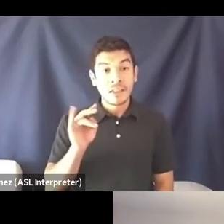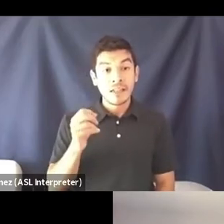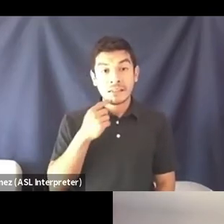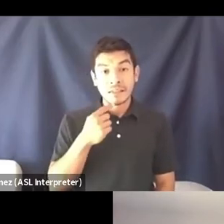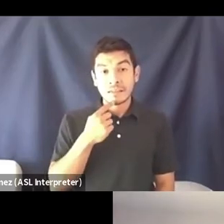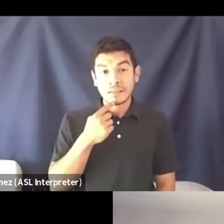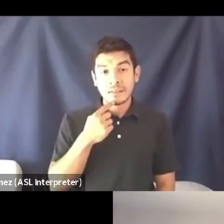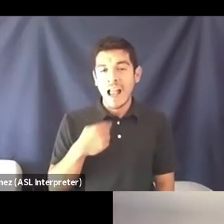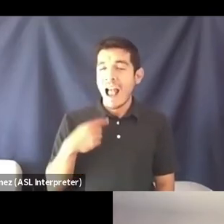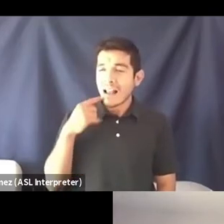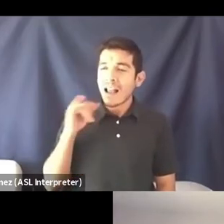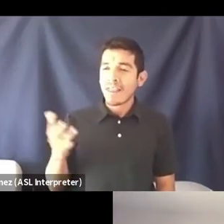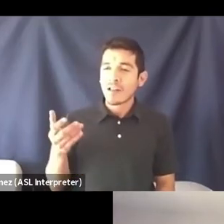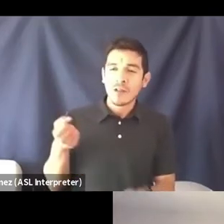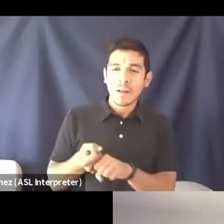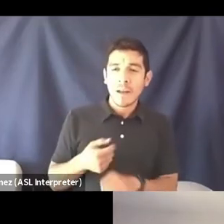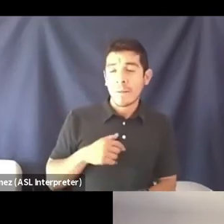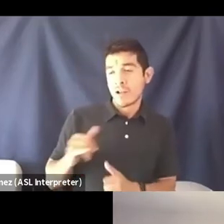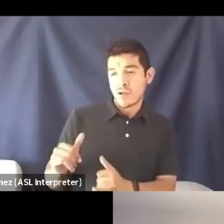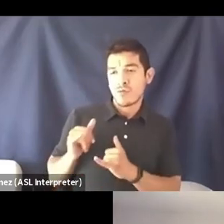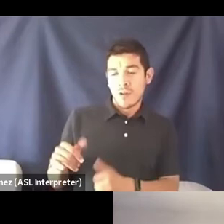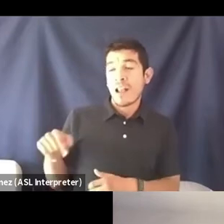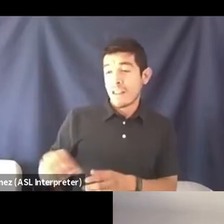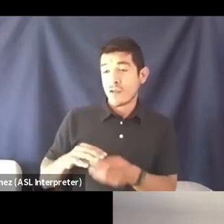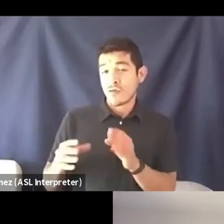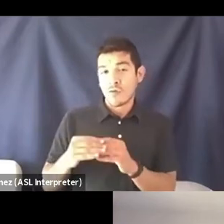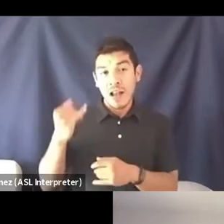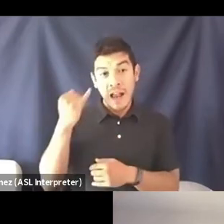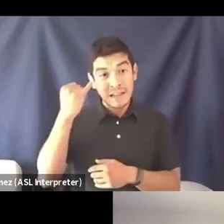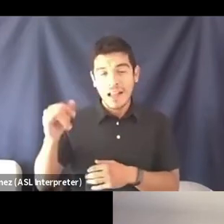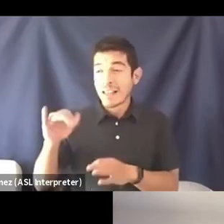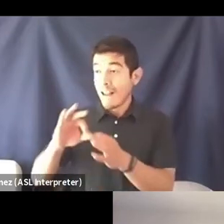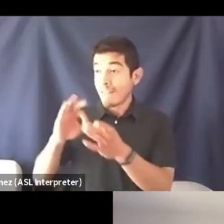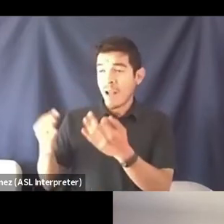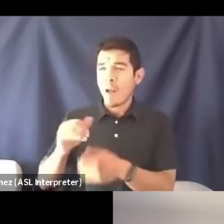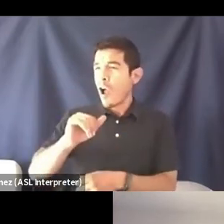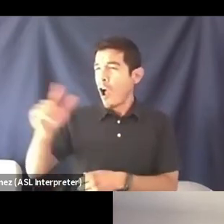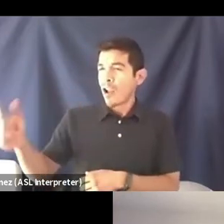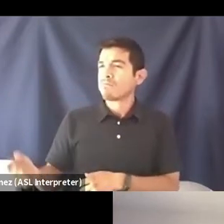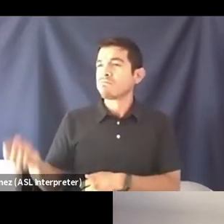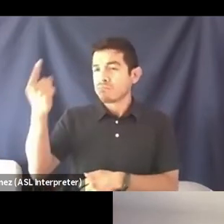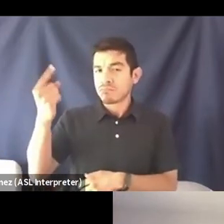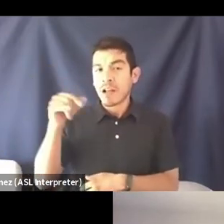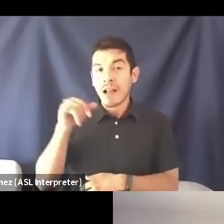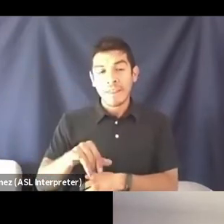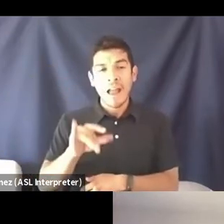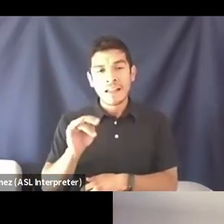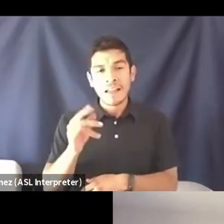to the story was the idea we were all on board. That Yingying would be, even the title, "Finding Yingying".